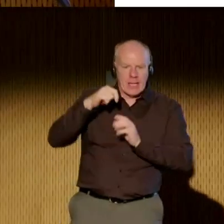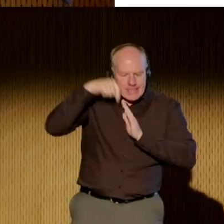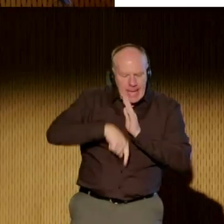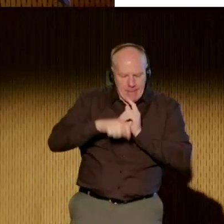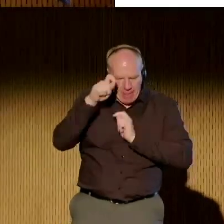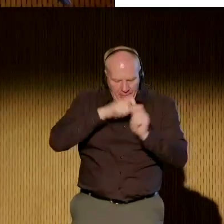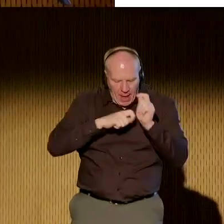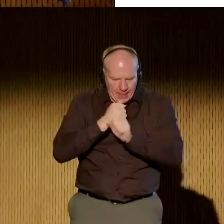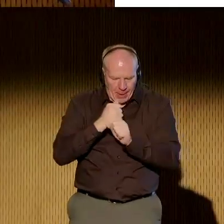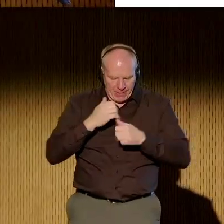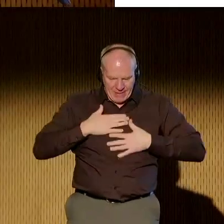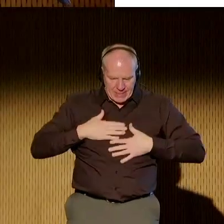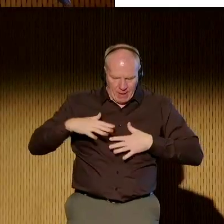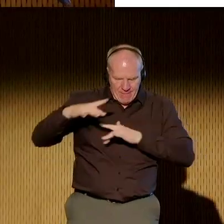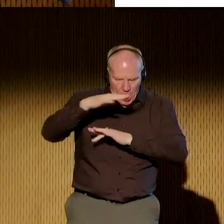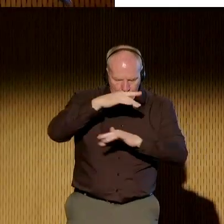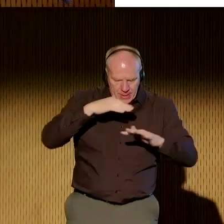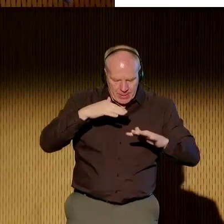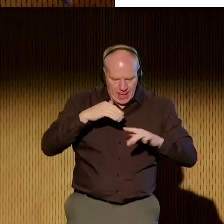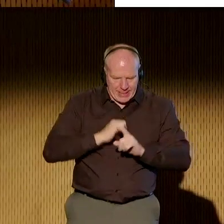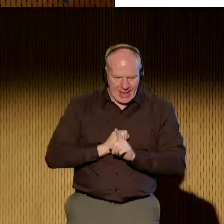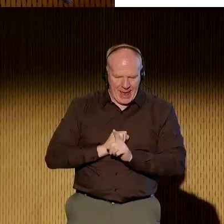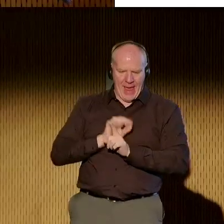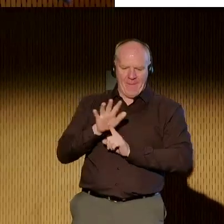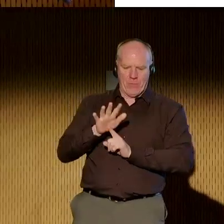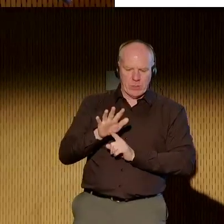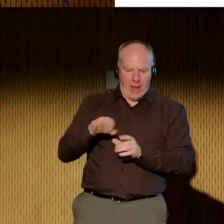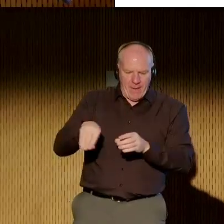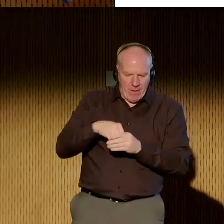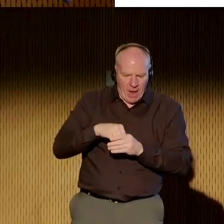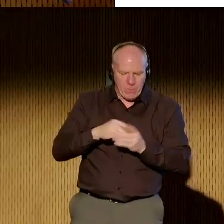learning environment and hopefully inspire participants to take initiative in how they